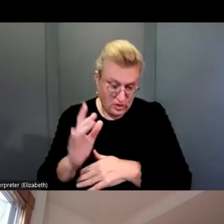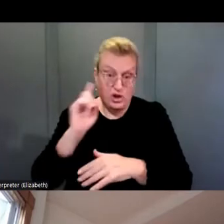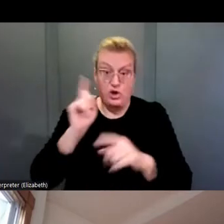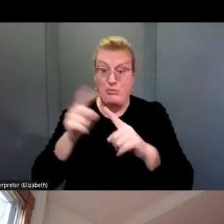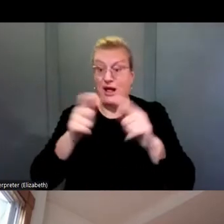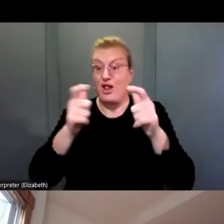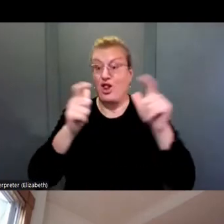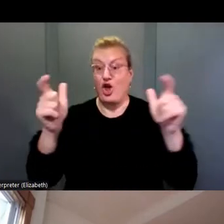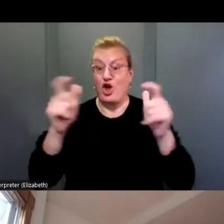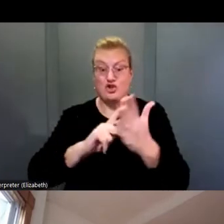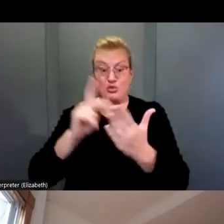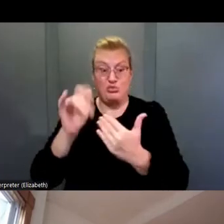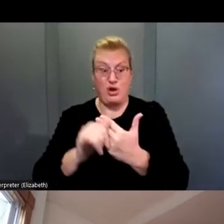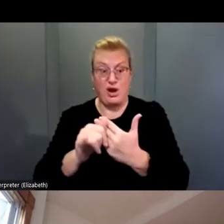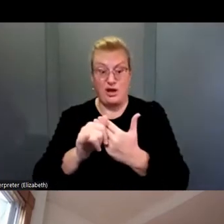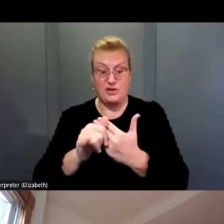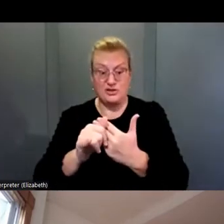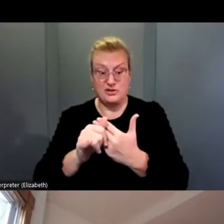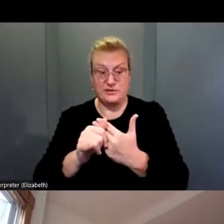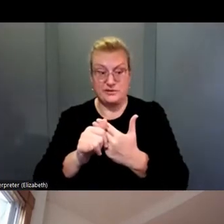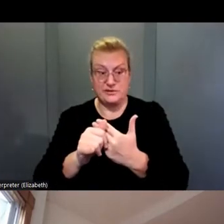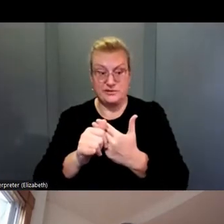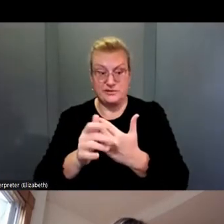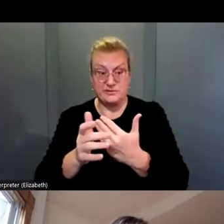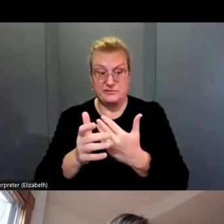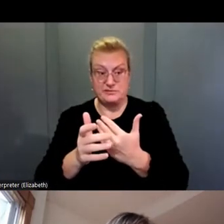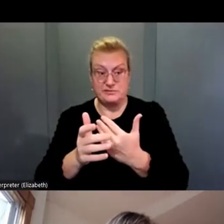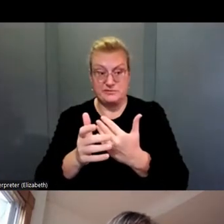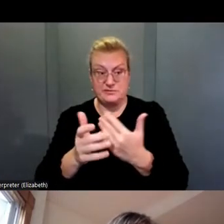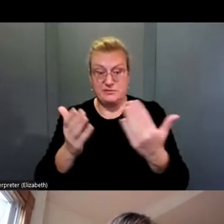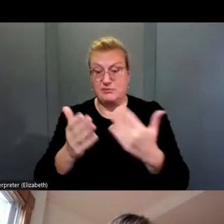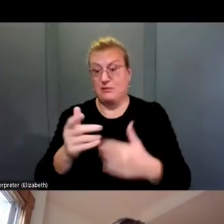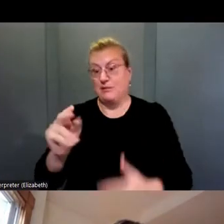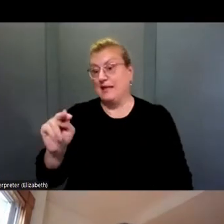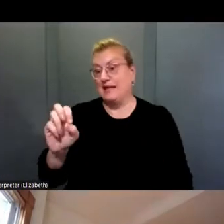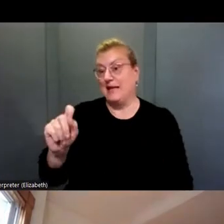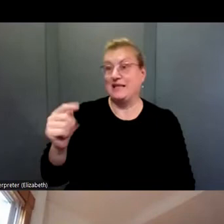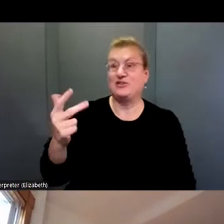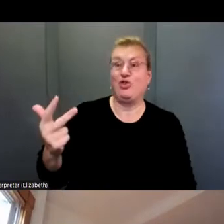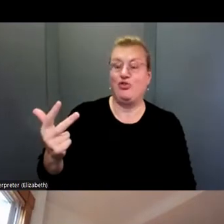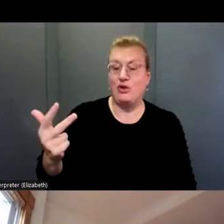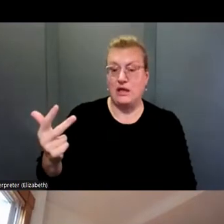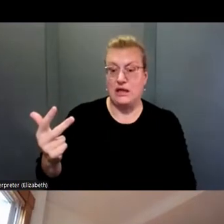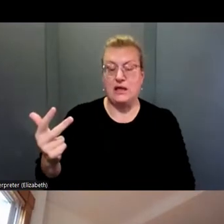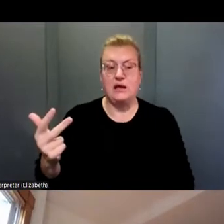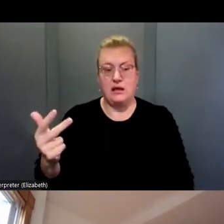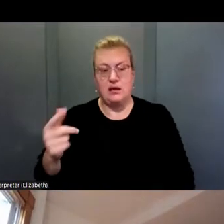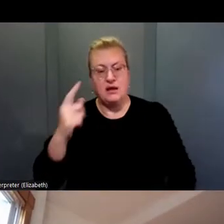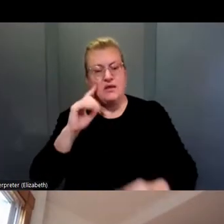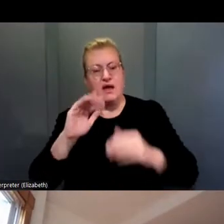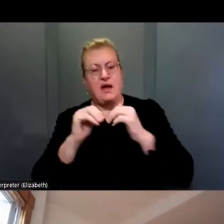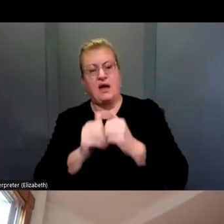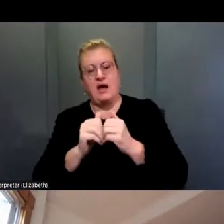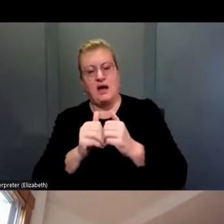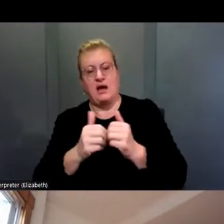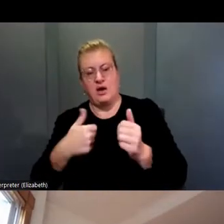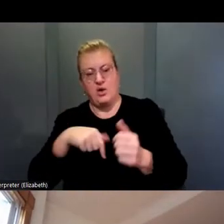that we could only conceive of as part of a NEST 3 kind of thing, and thinking about ways that we could be innovative